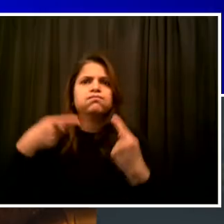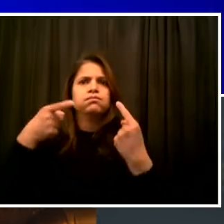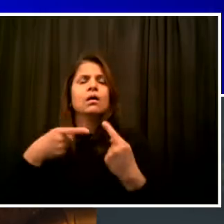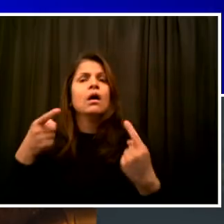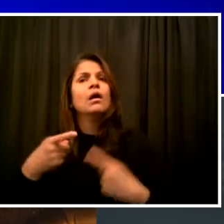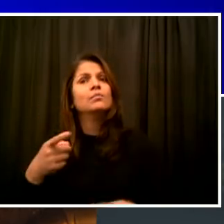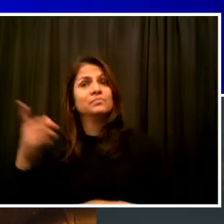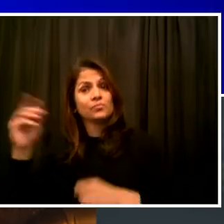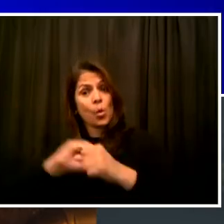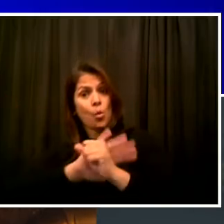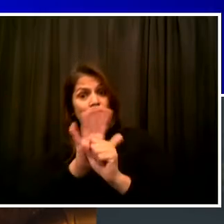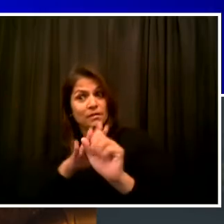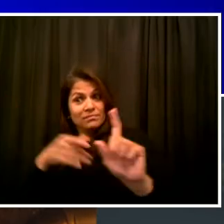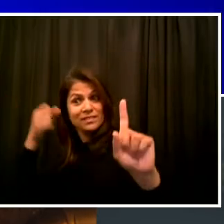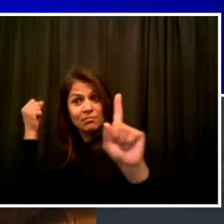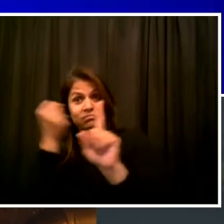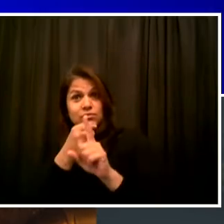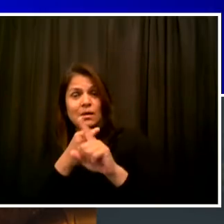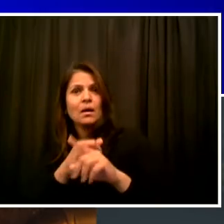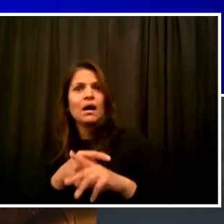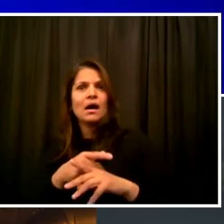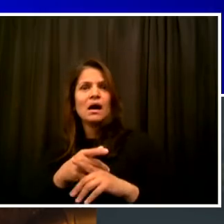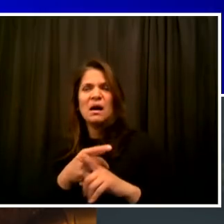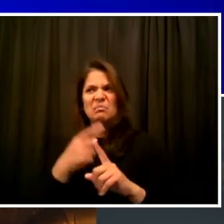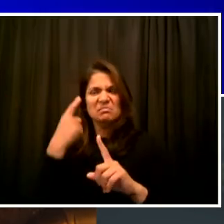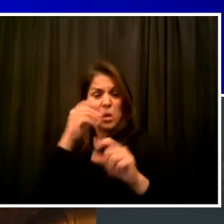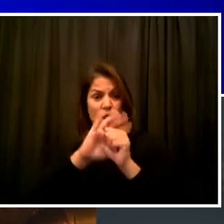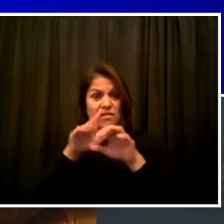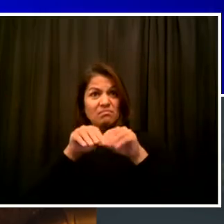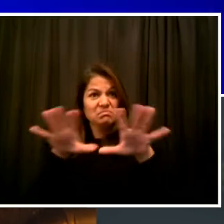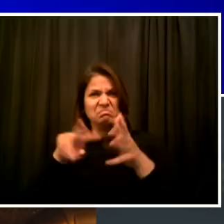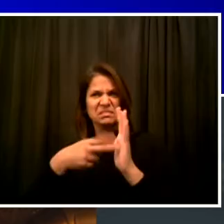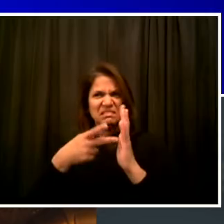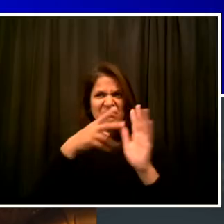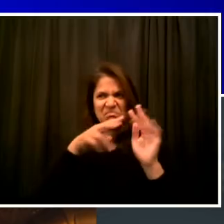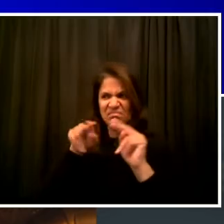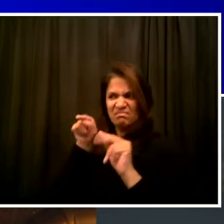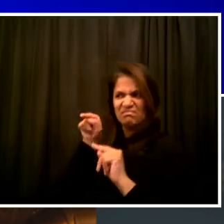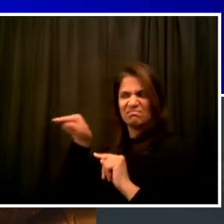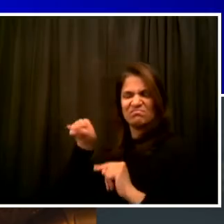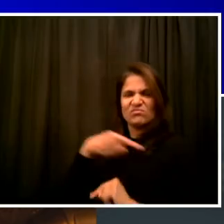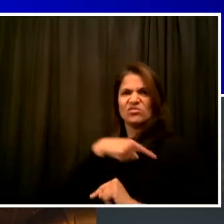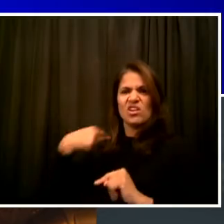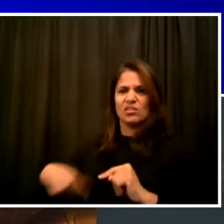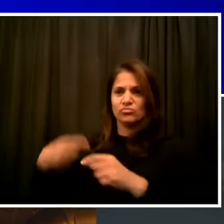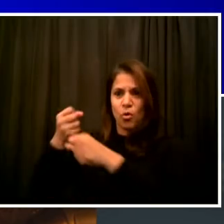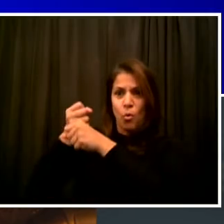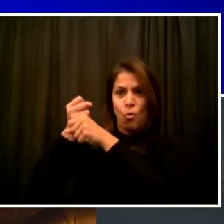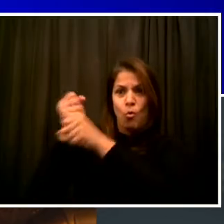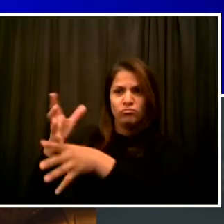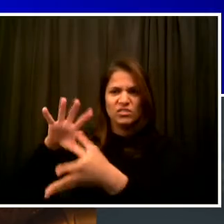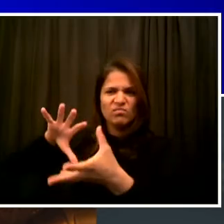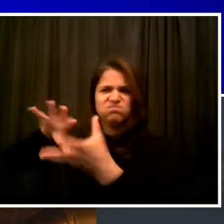CAUSED EVERYDAY NEW YORKERS NOT TO WANT TGOO TO A CHINESE RESTAURANT. I REMEMBER GOING INFLHIUSNG